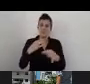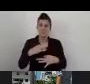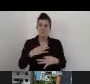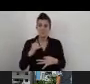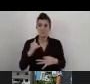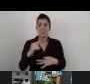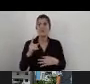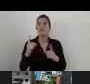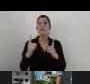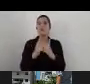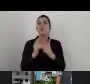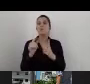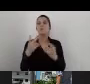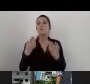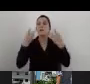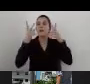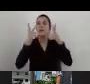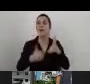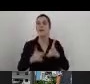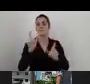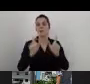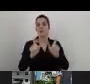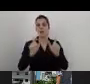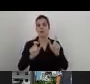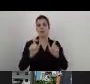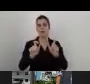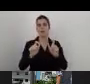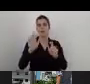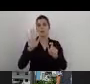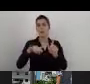also to enable for persons with disability to do